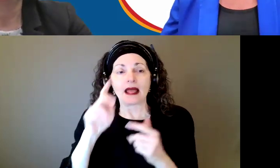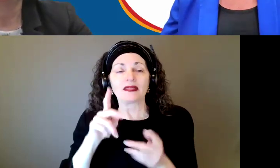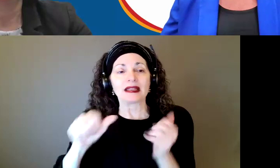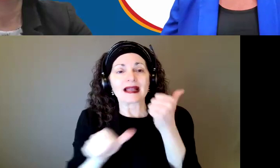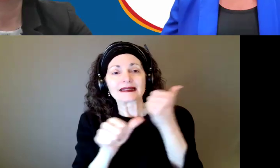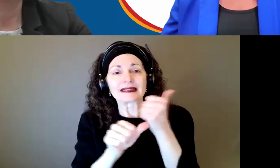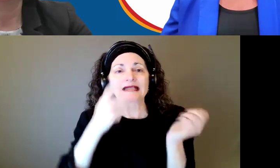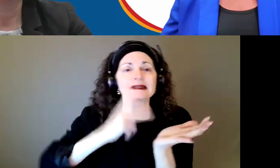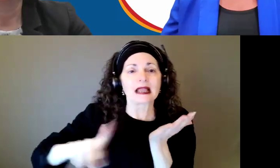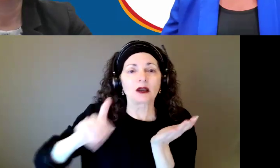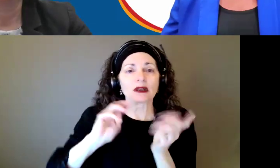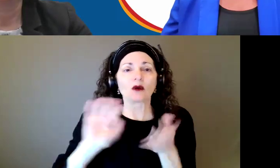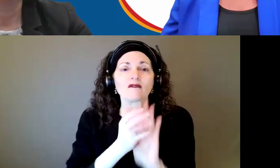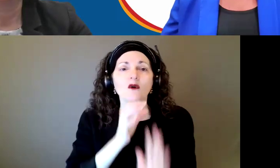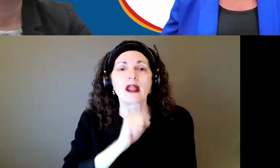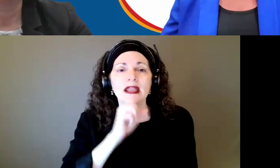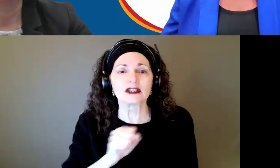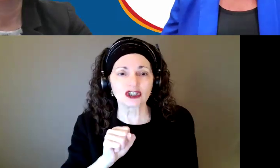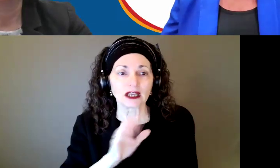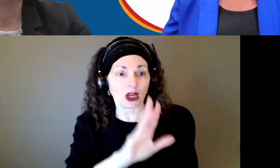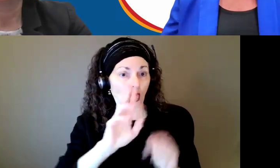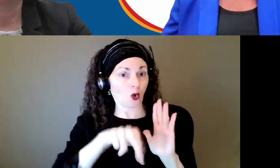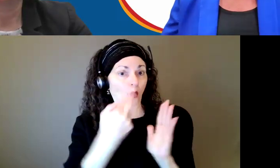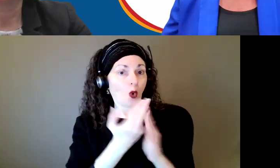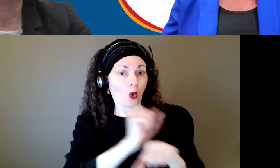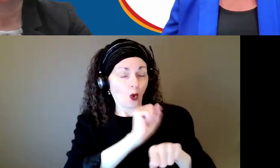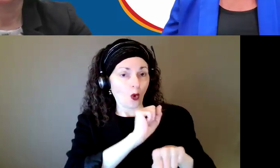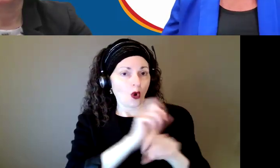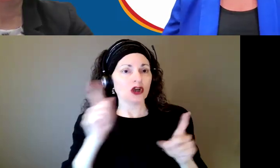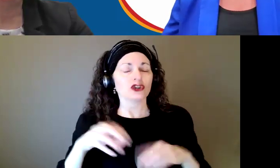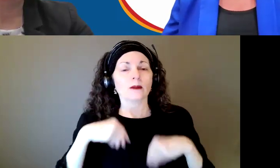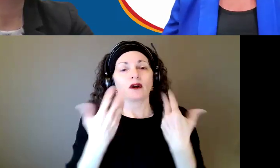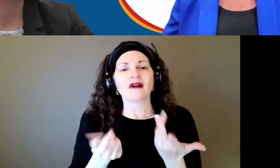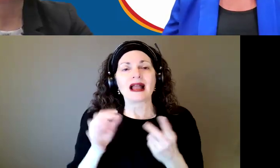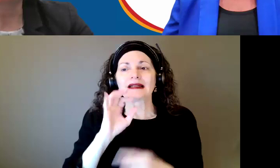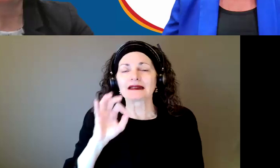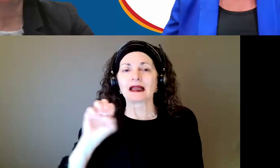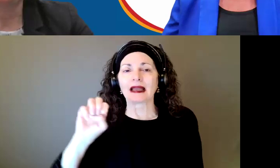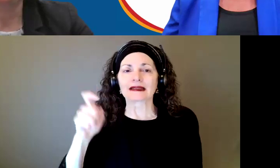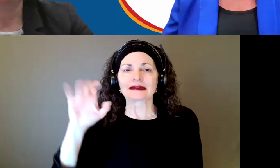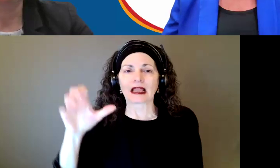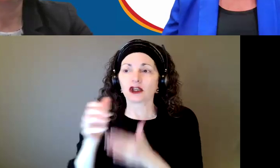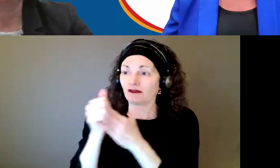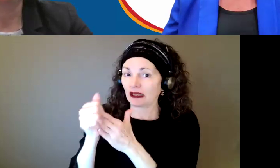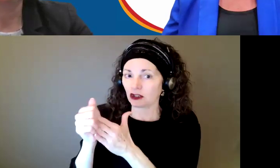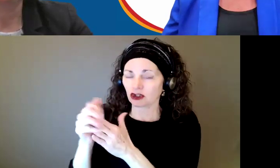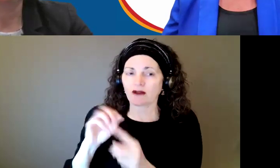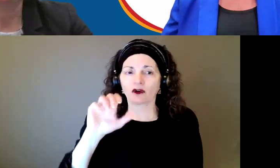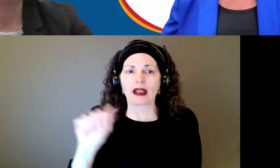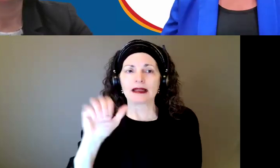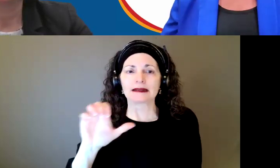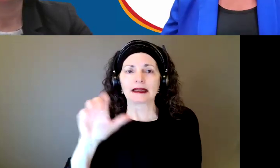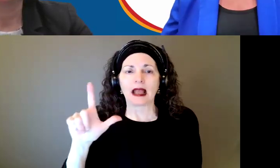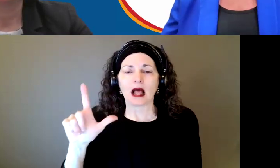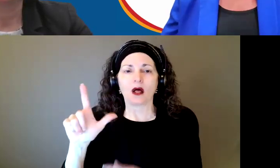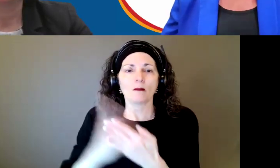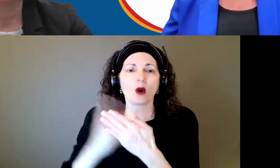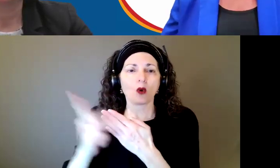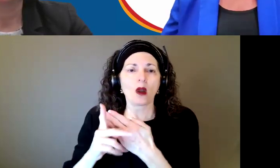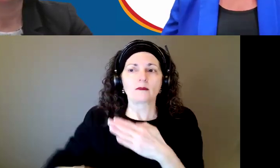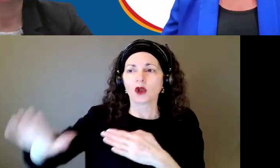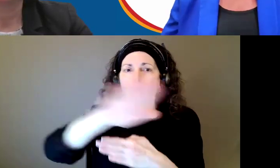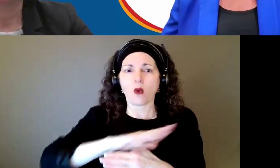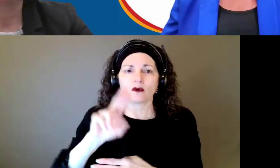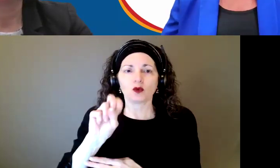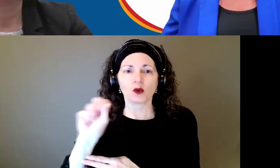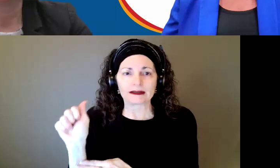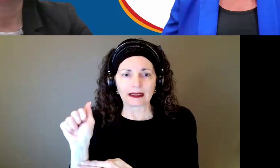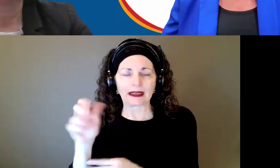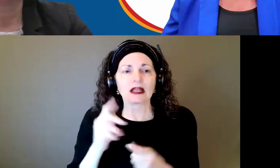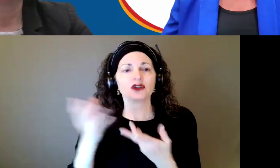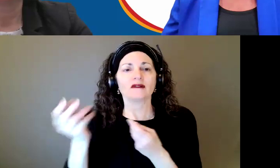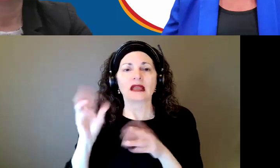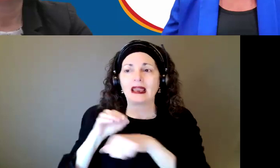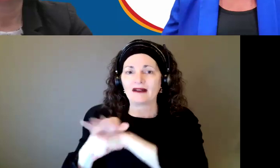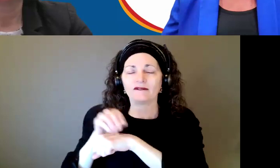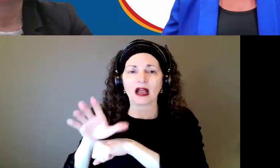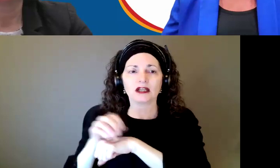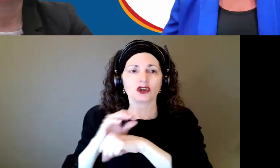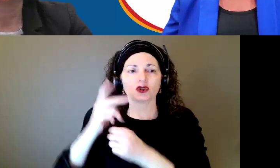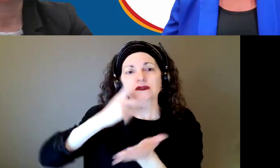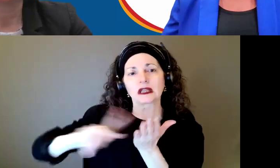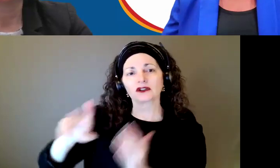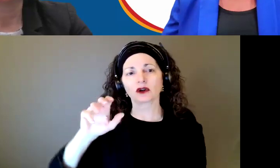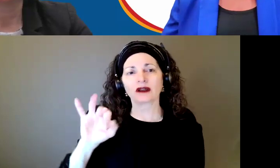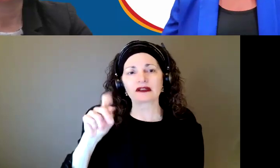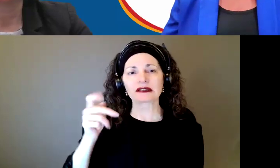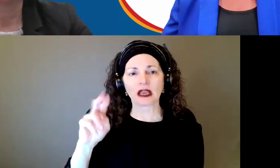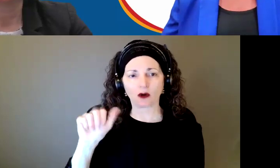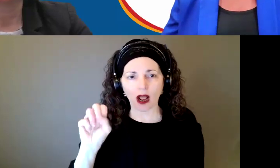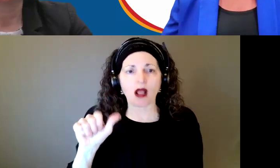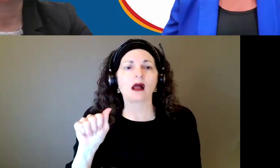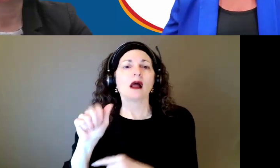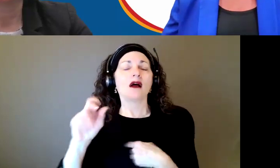In her role at ACL, Alison provides executive leadership and coordination for ACL programs nationwide and serves as an advisor to HHS Secretary Becerra on issues that impact people with disabilities and older adults.